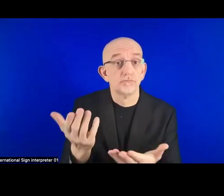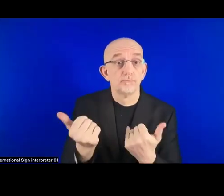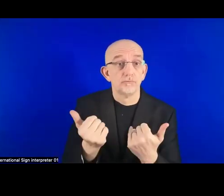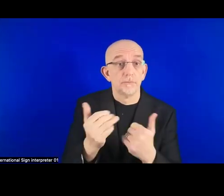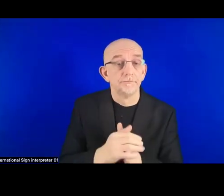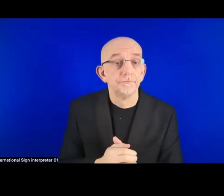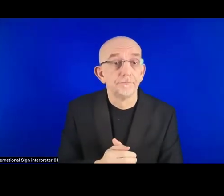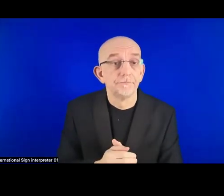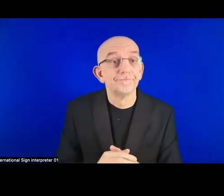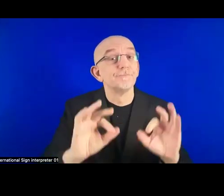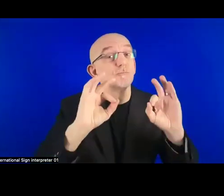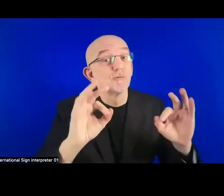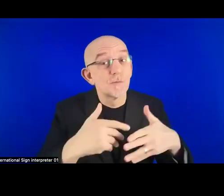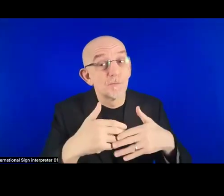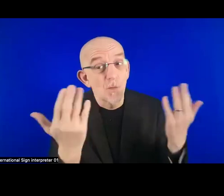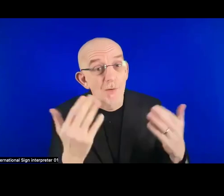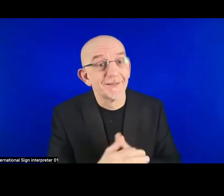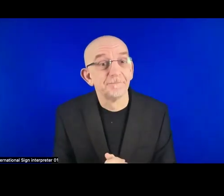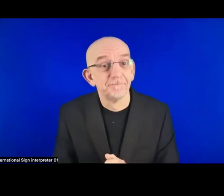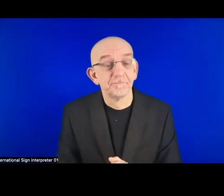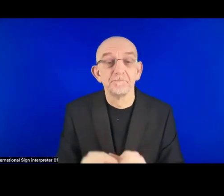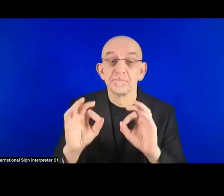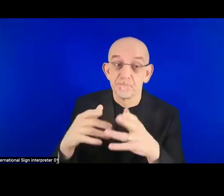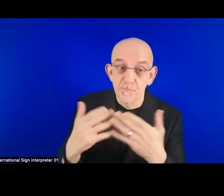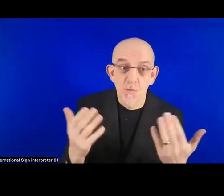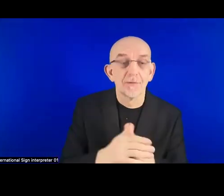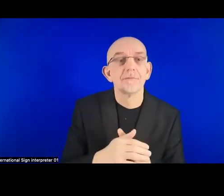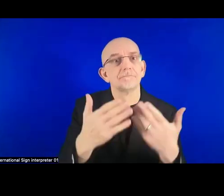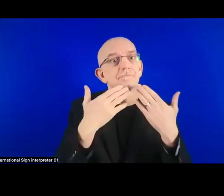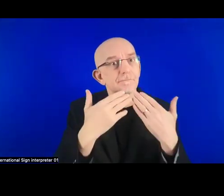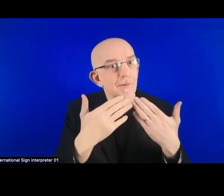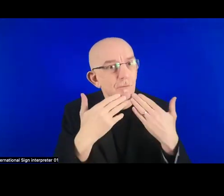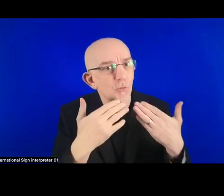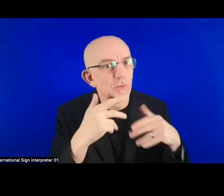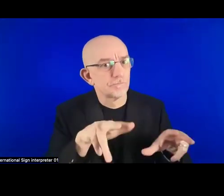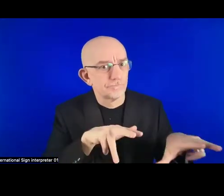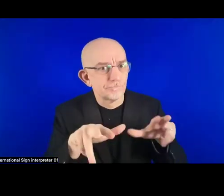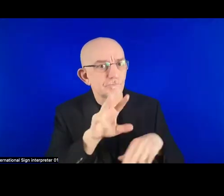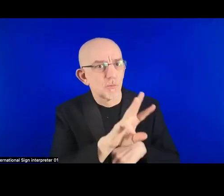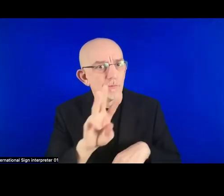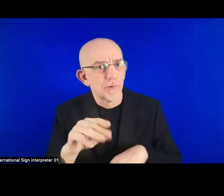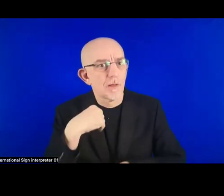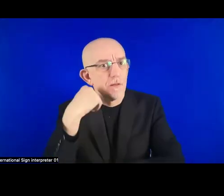: Thank you for organising this webinar and thank you for the invitation. I am Amine. I am